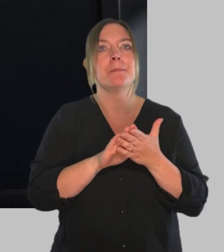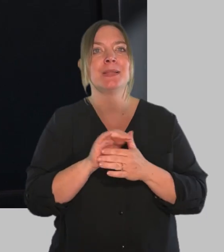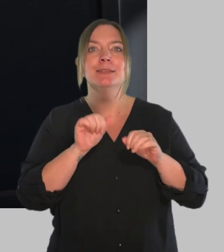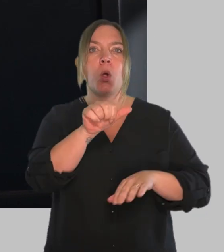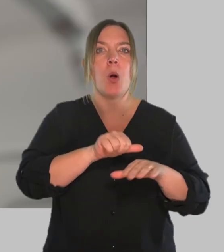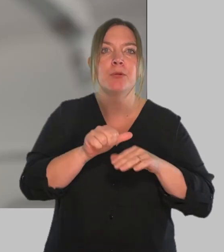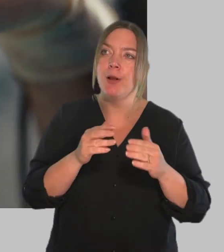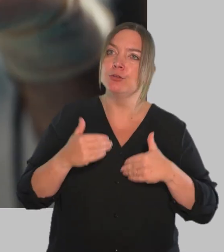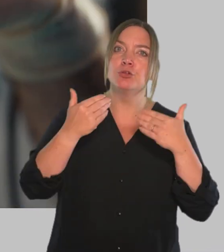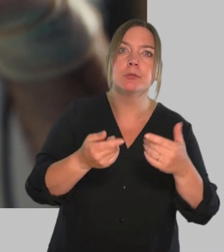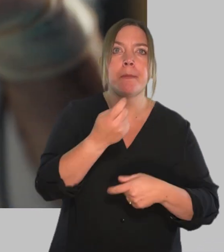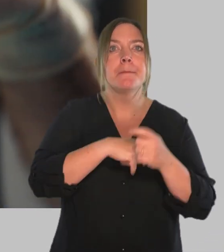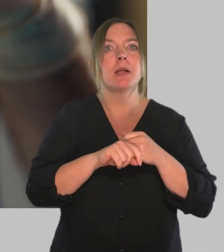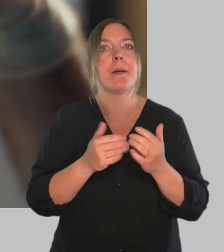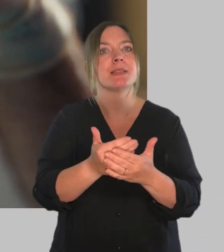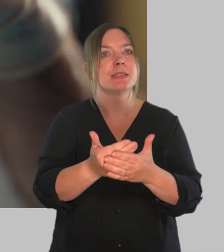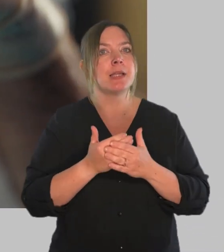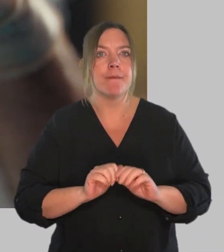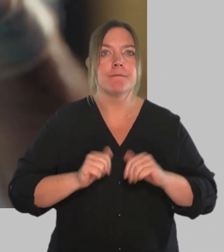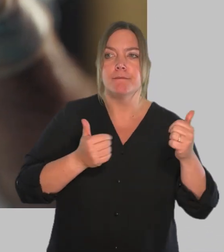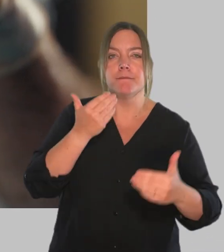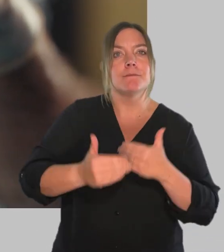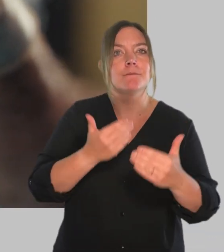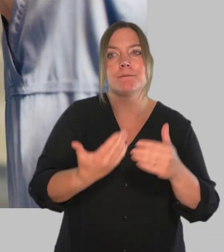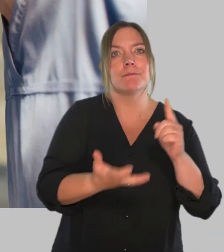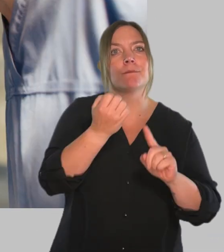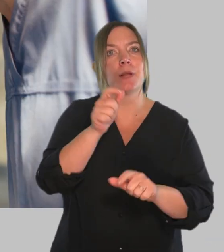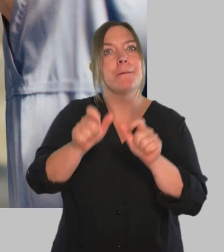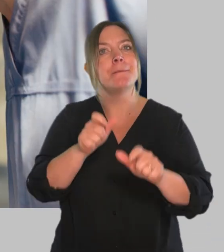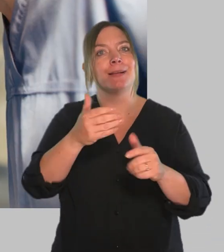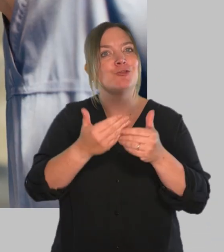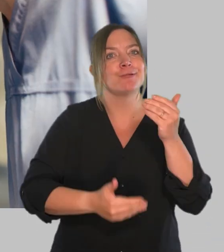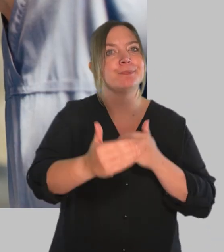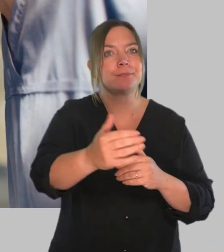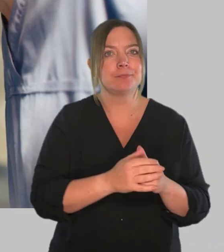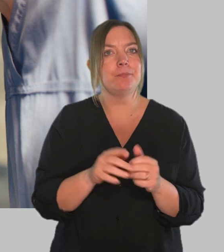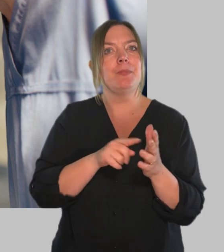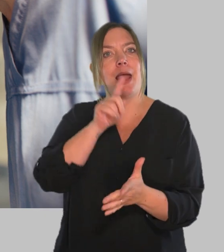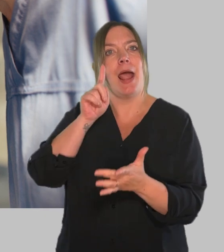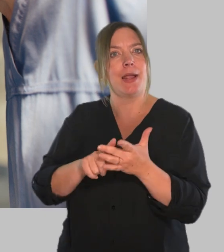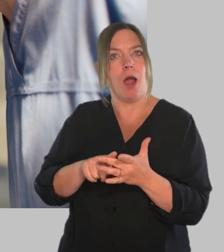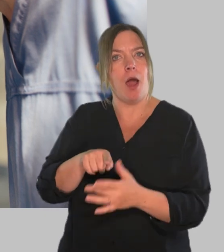Second, to understand the instruments that we use and, by looking at the anatomy and the instruments, to identify the steps of the procedure.